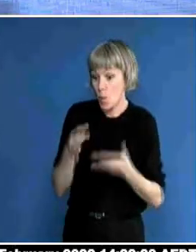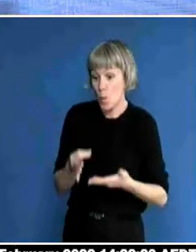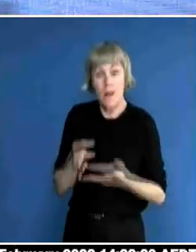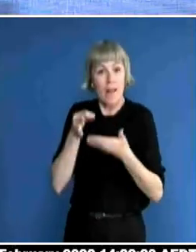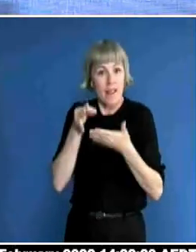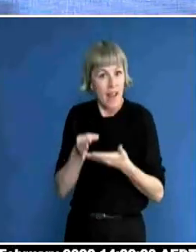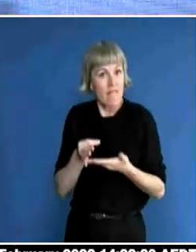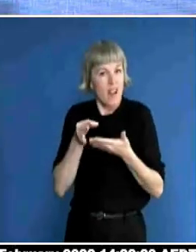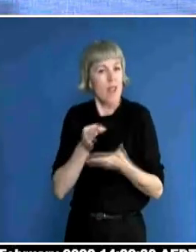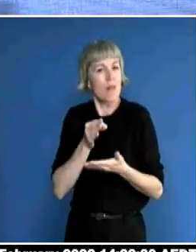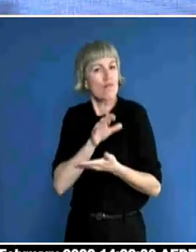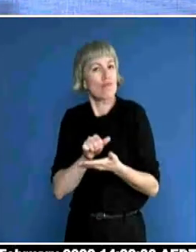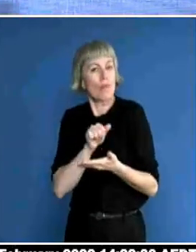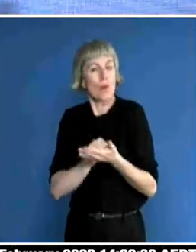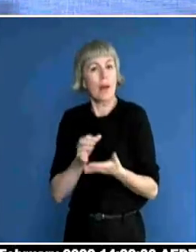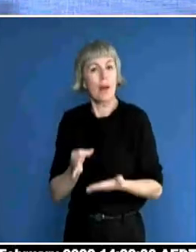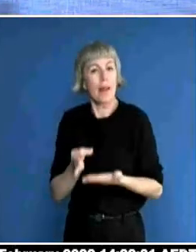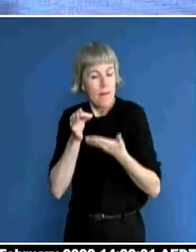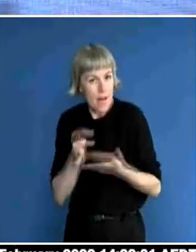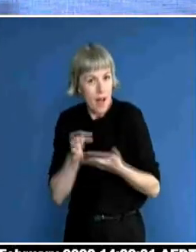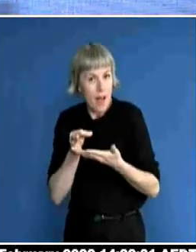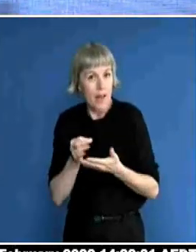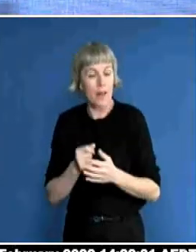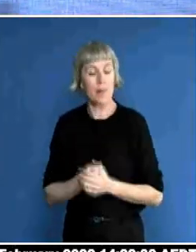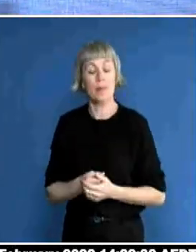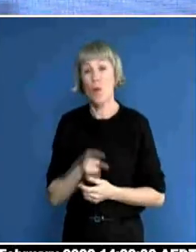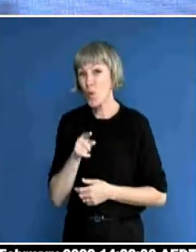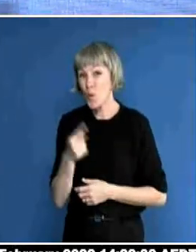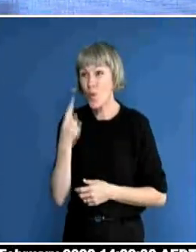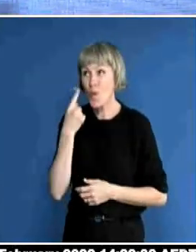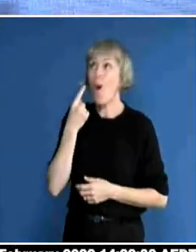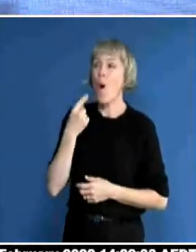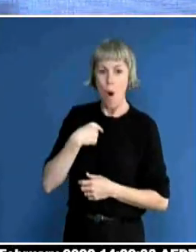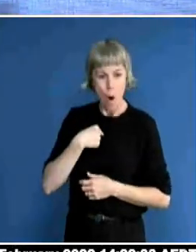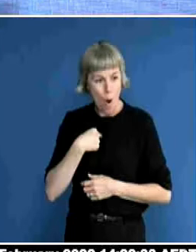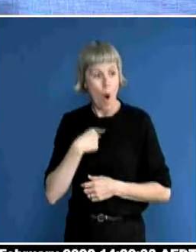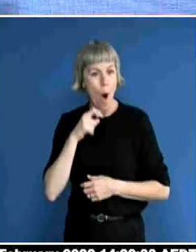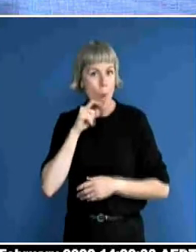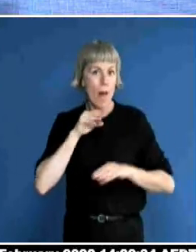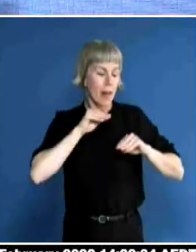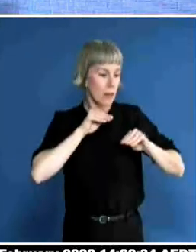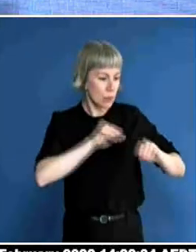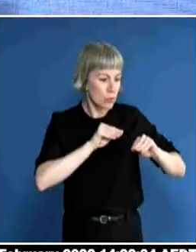You thought your job would be to train the participants to work in that café.